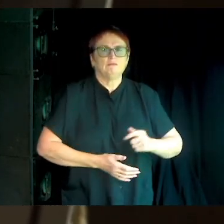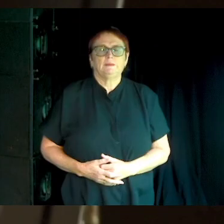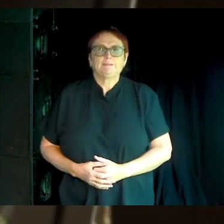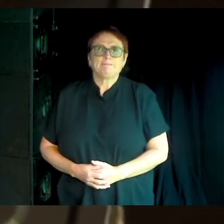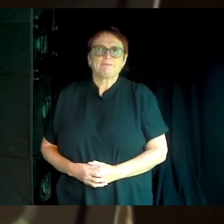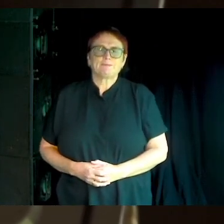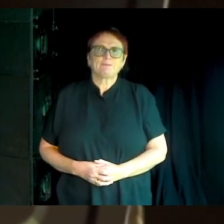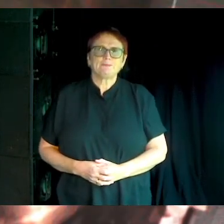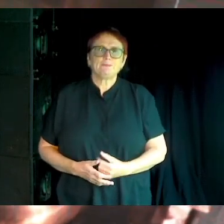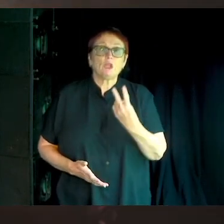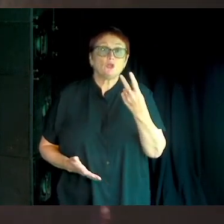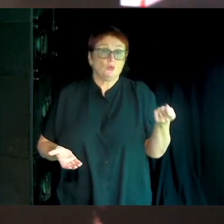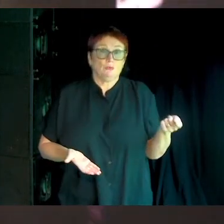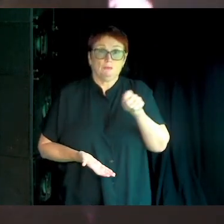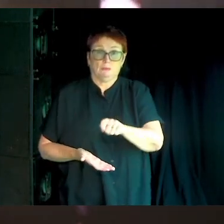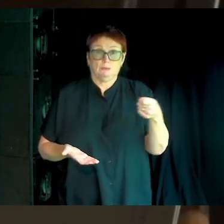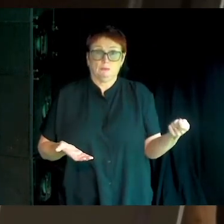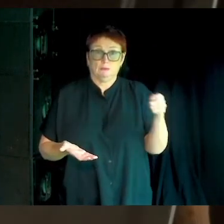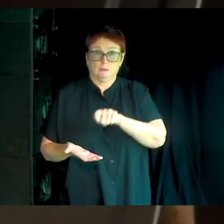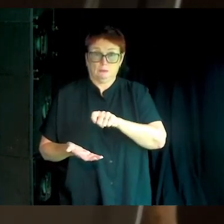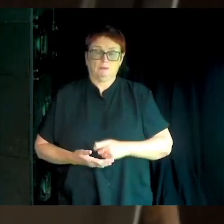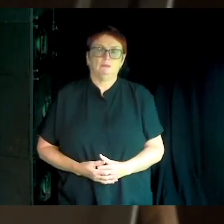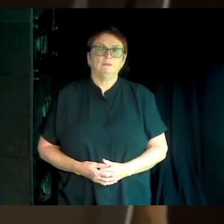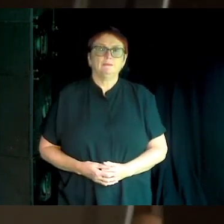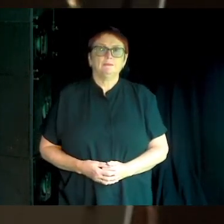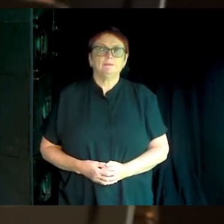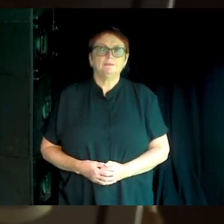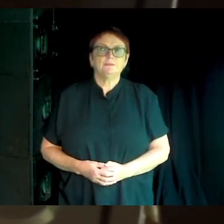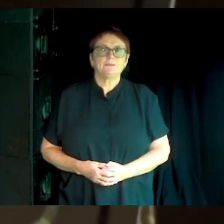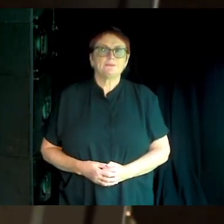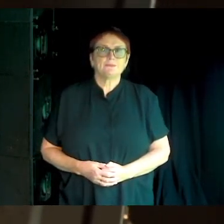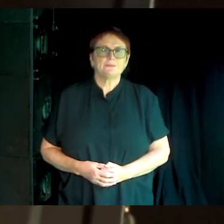so just two spoons